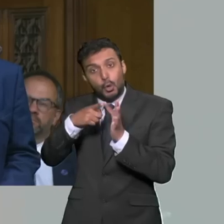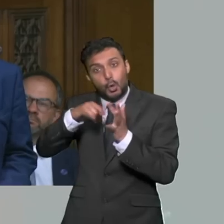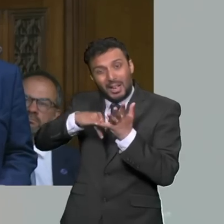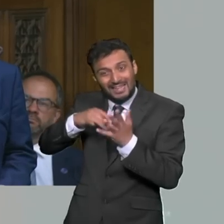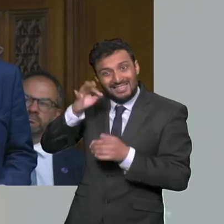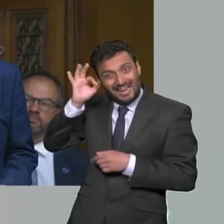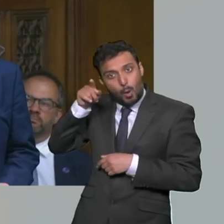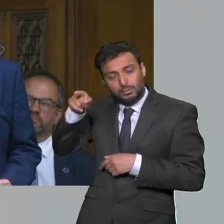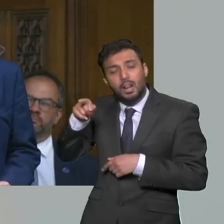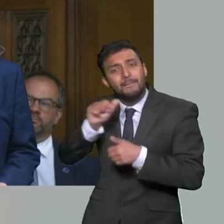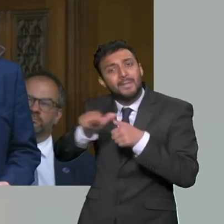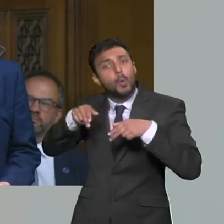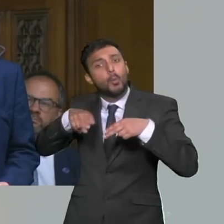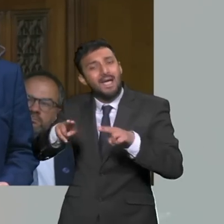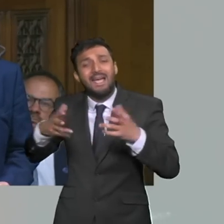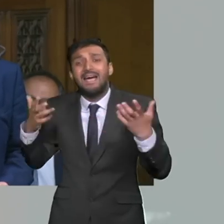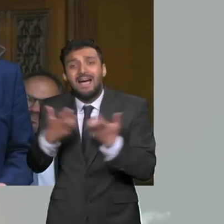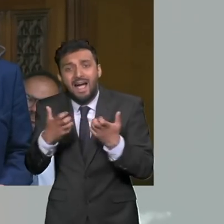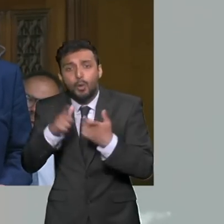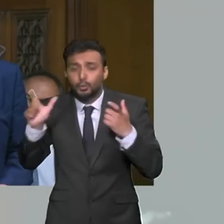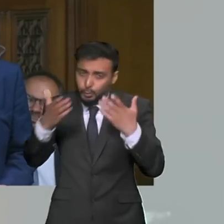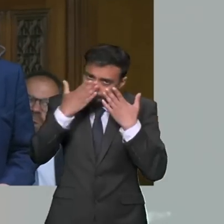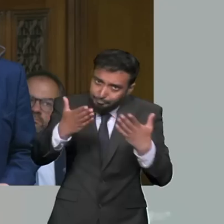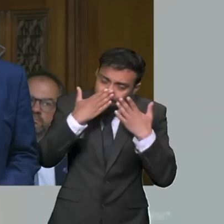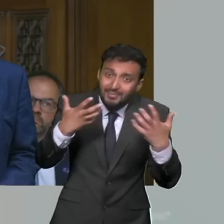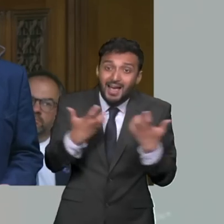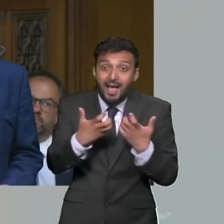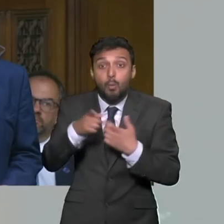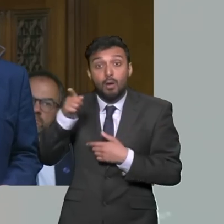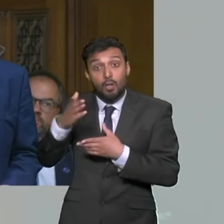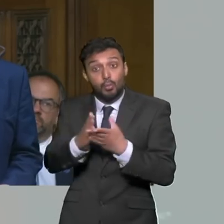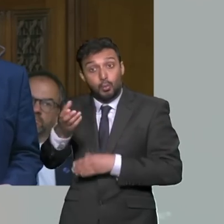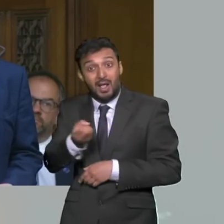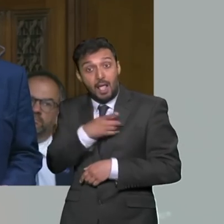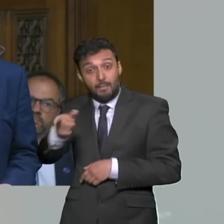of Huddersfield is by following through with its pledge to house the new national rugby